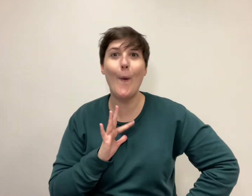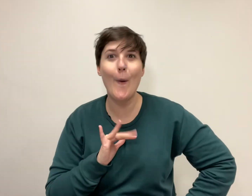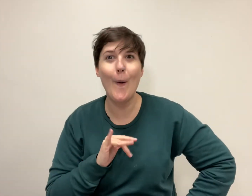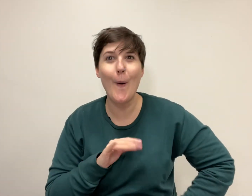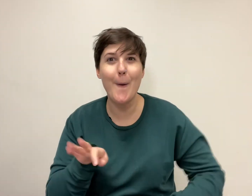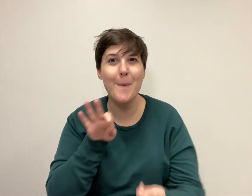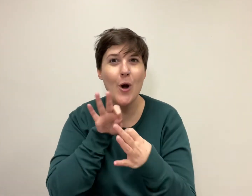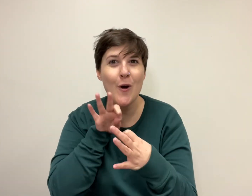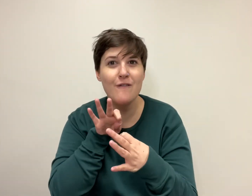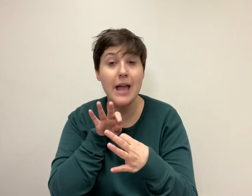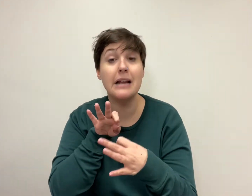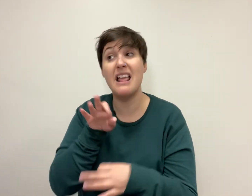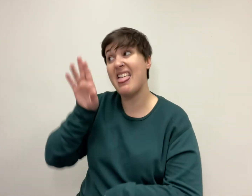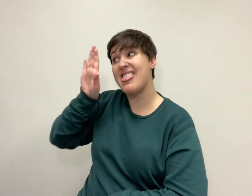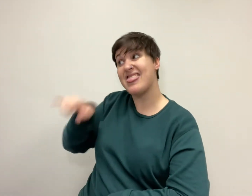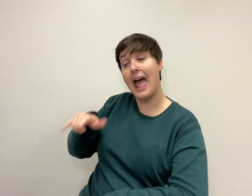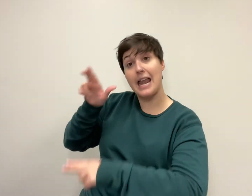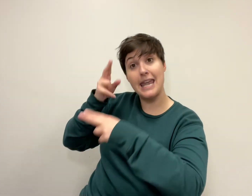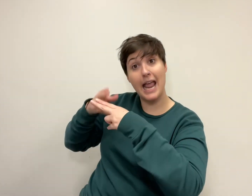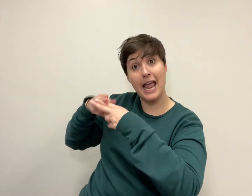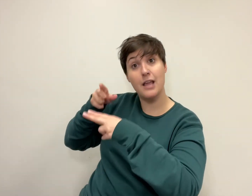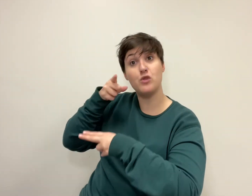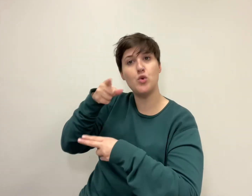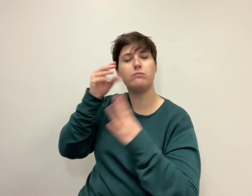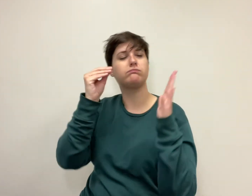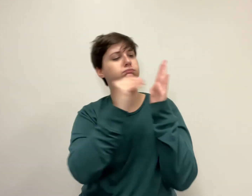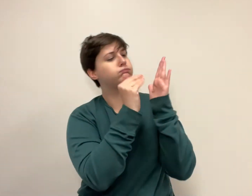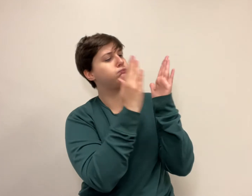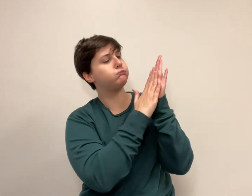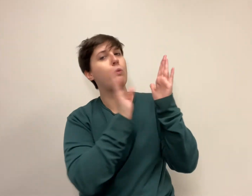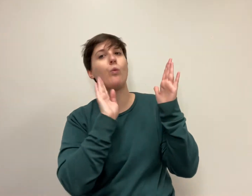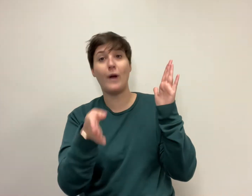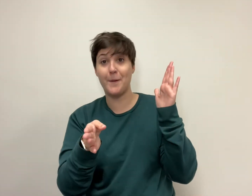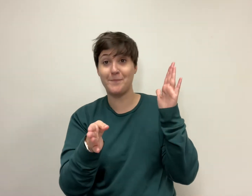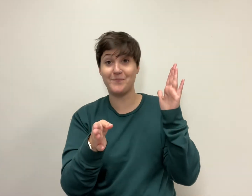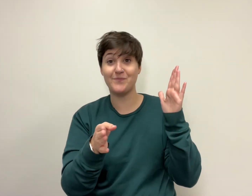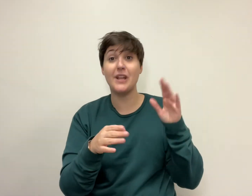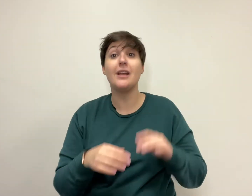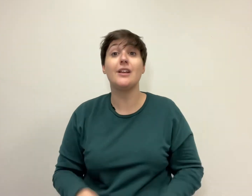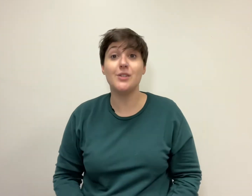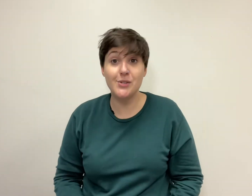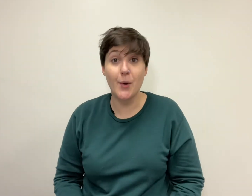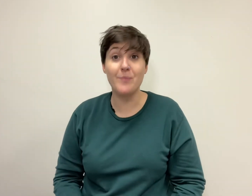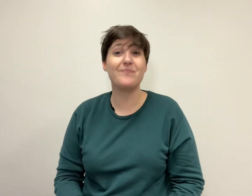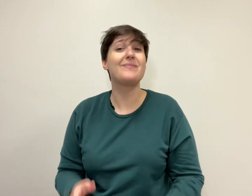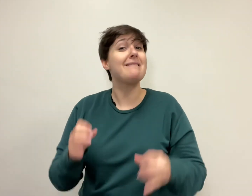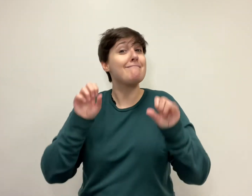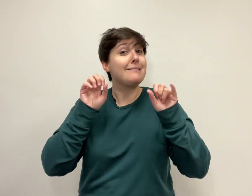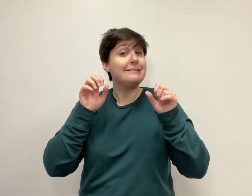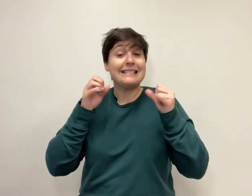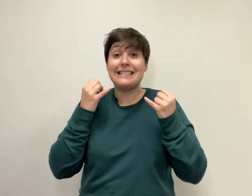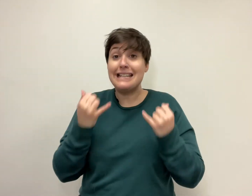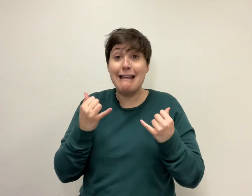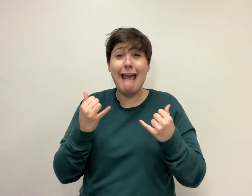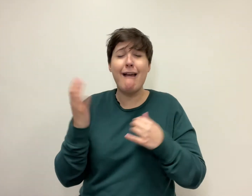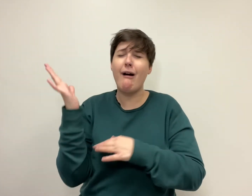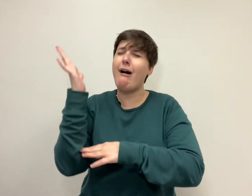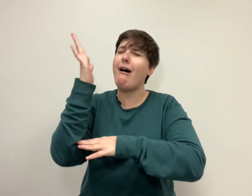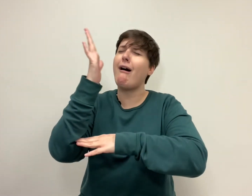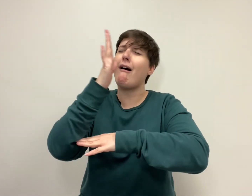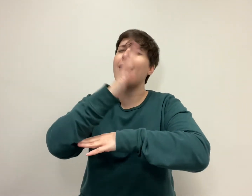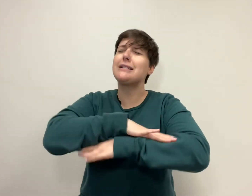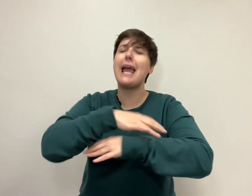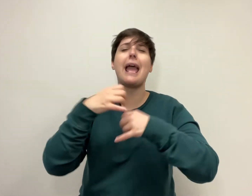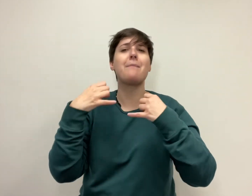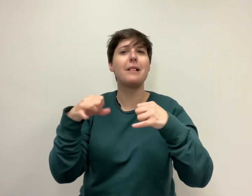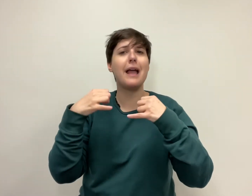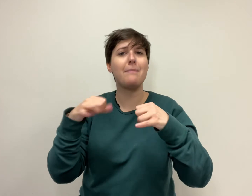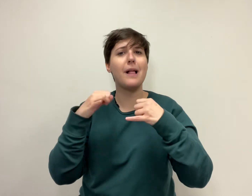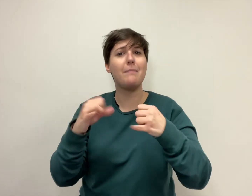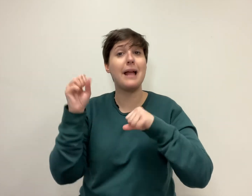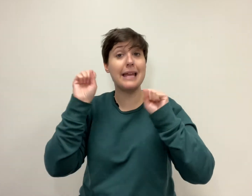scientist. It's a chemist! Great!" So, their name, you will put down on your paper. You have all day